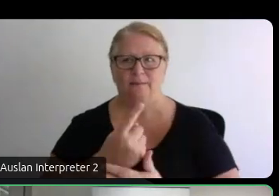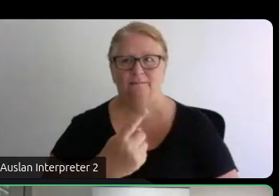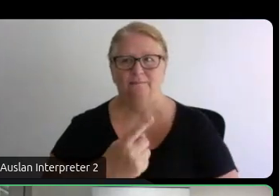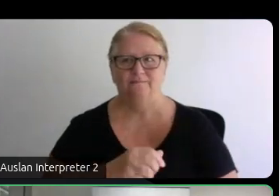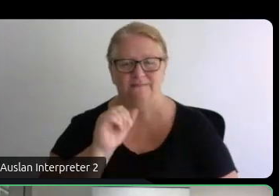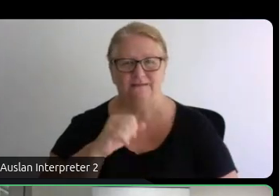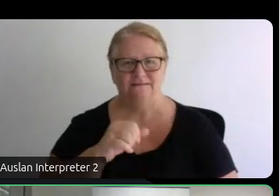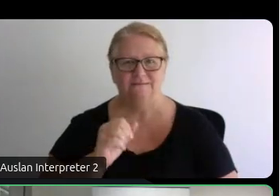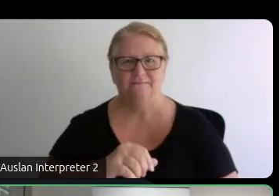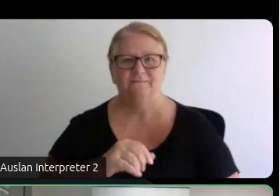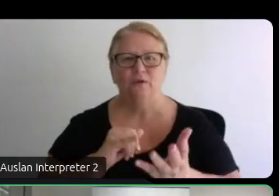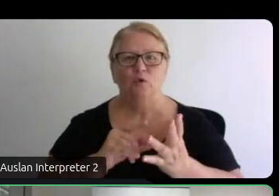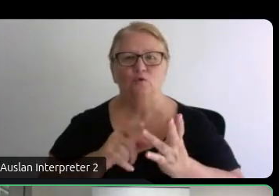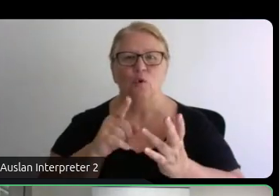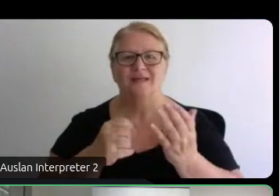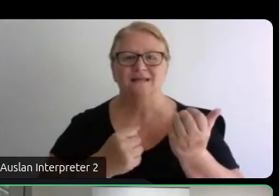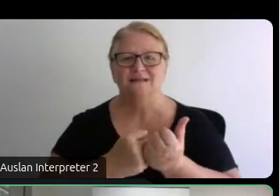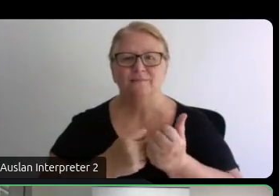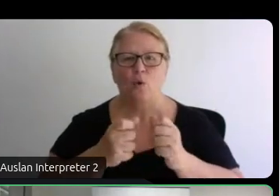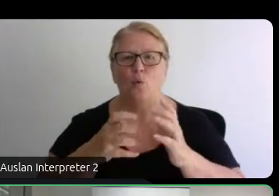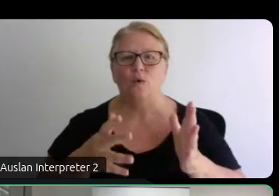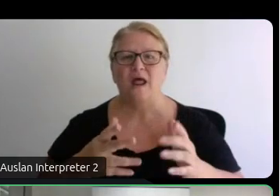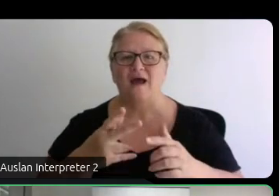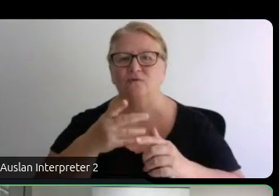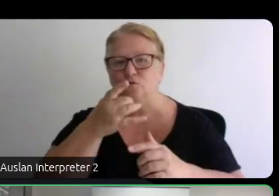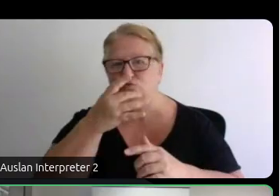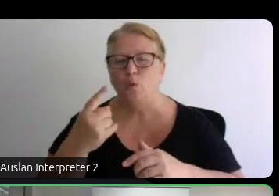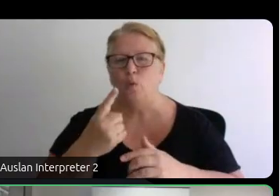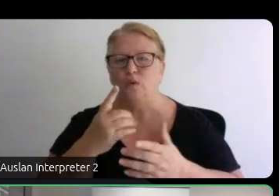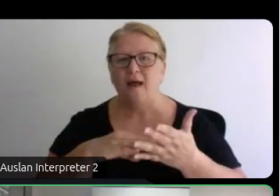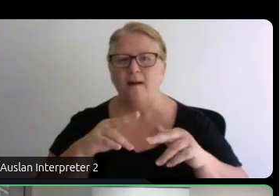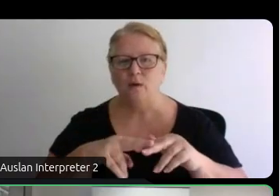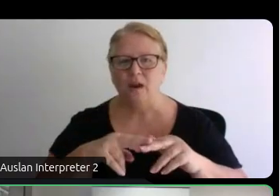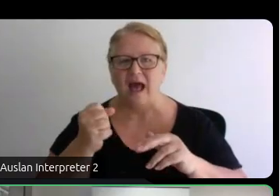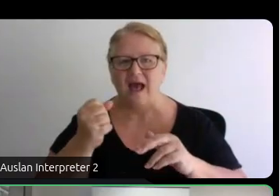support coordination funding for a child whose parent has an intellectual disability and they